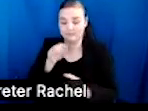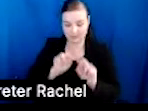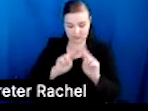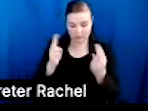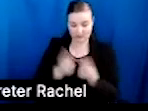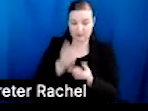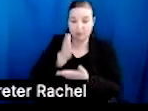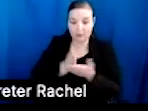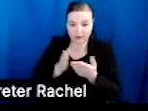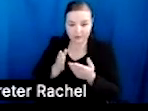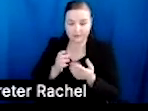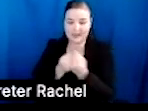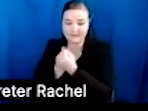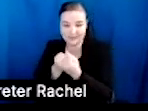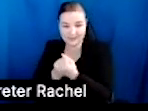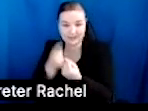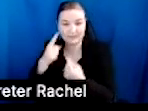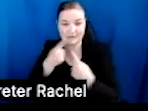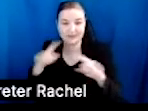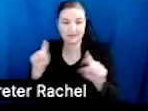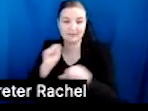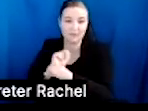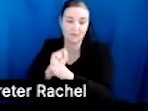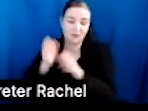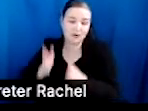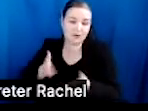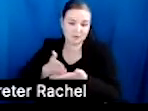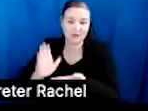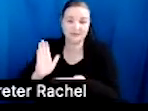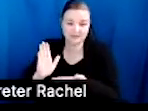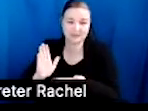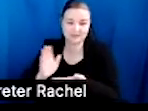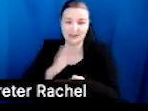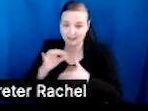a useful model for collective action and building solidarity. When our union voted to authorize the